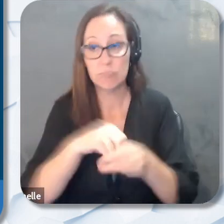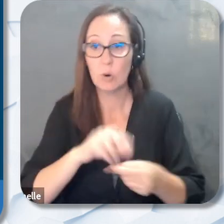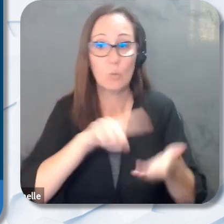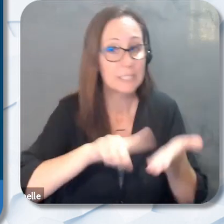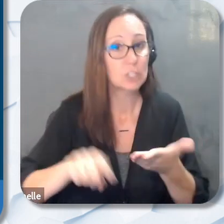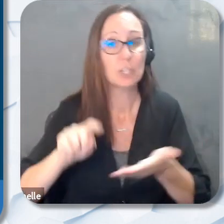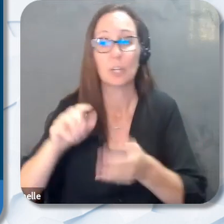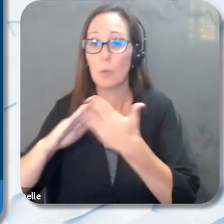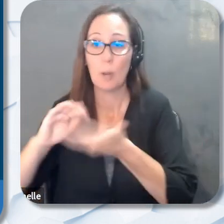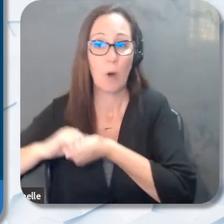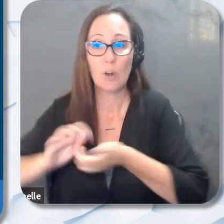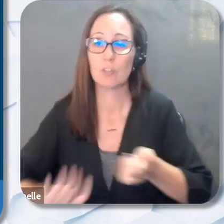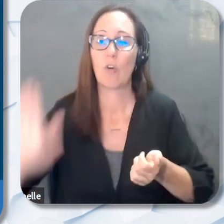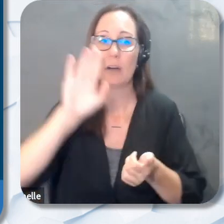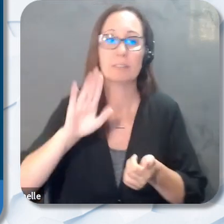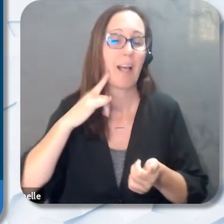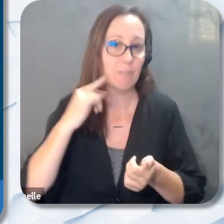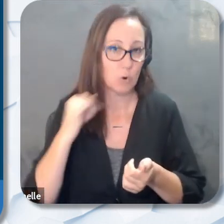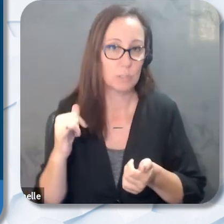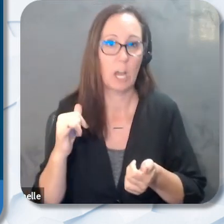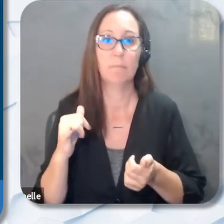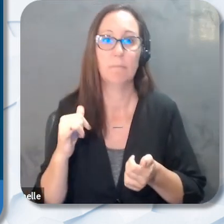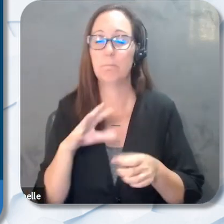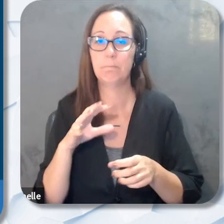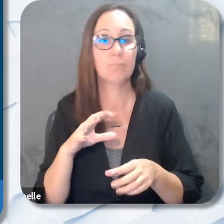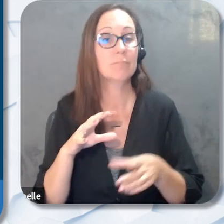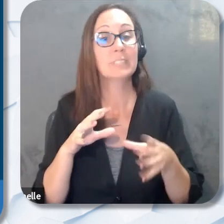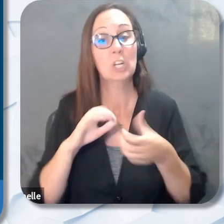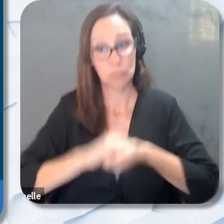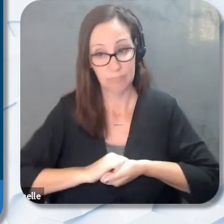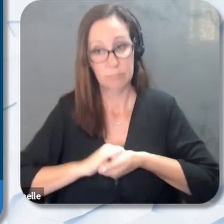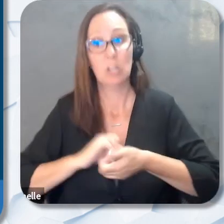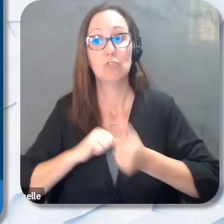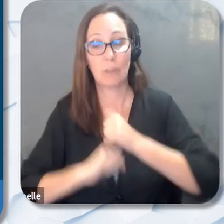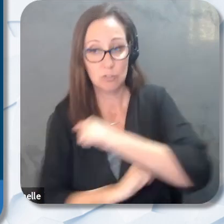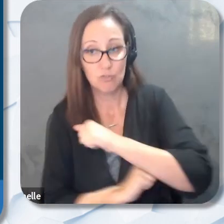across California. In seeking a structure for these partnerships and engagement efforts, the CD